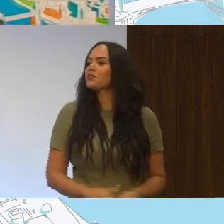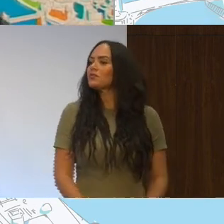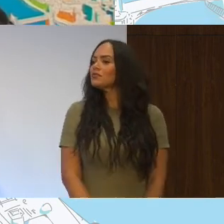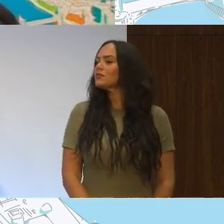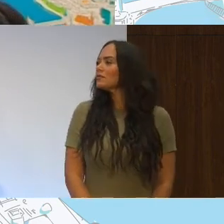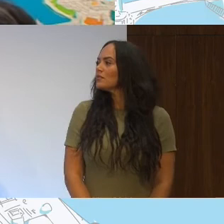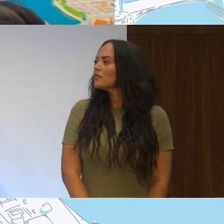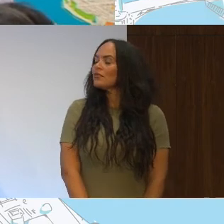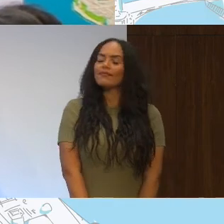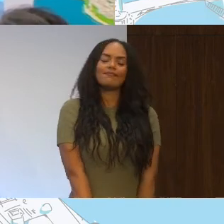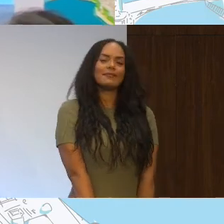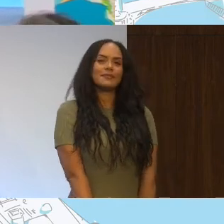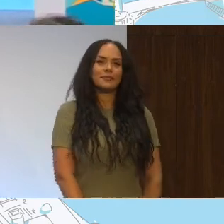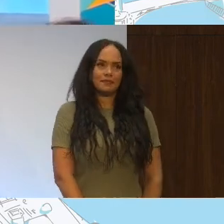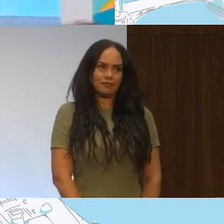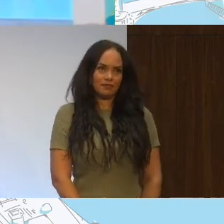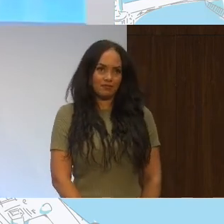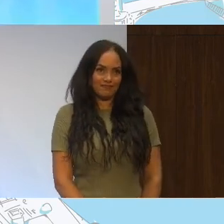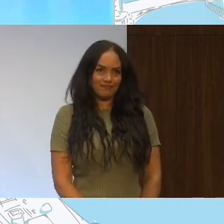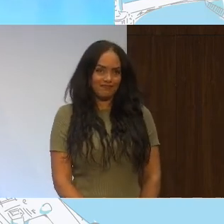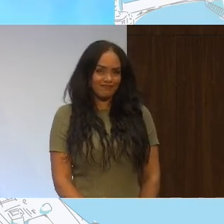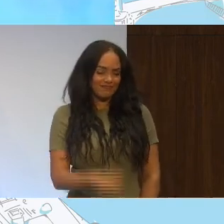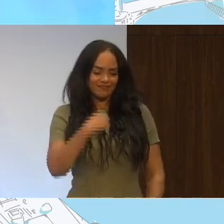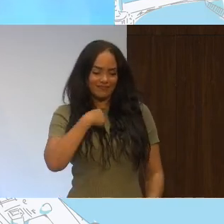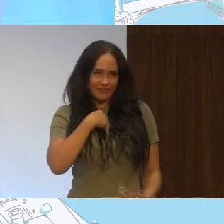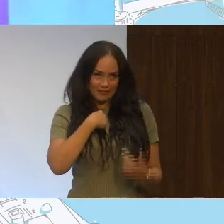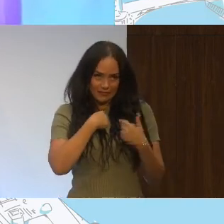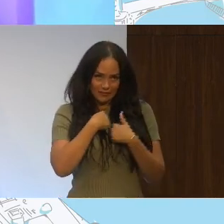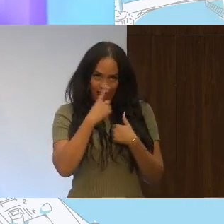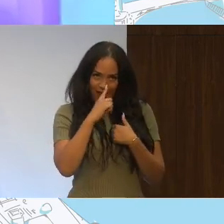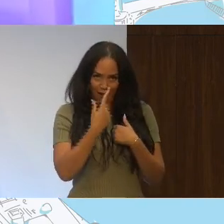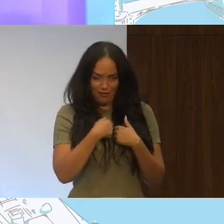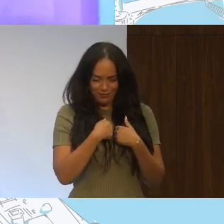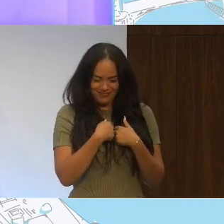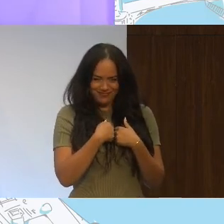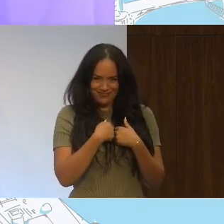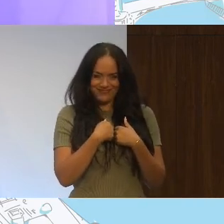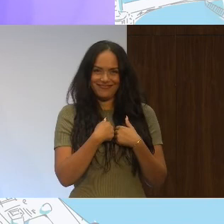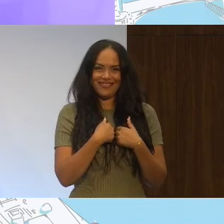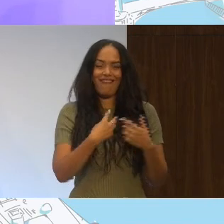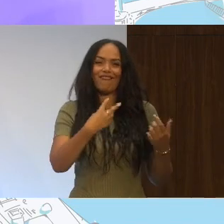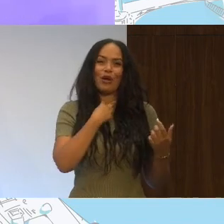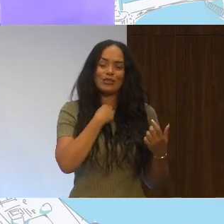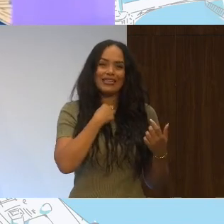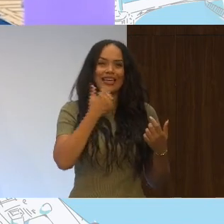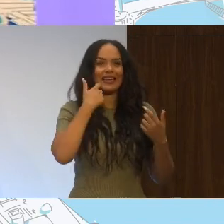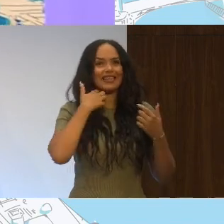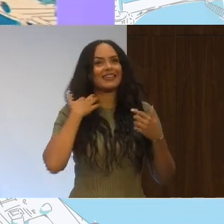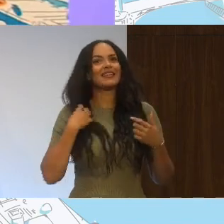Will. Fortunately, I couldn't do that because while I chair the Classification Committee of the International Headache